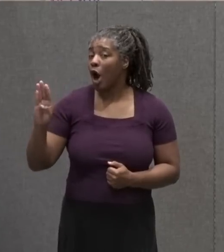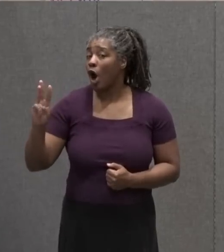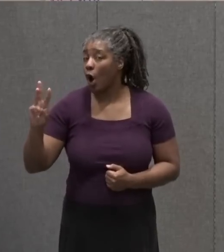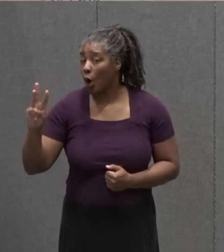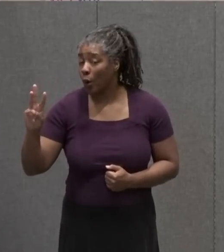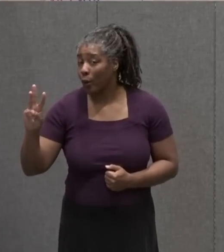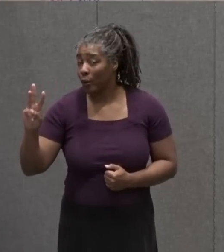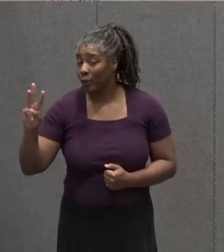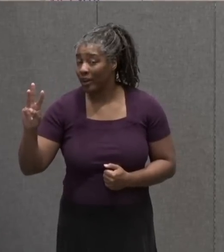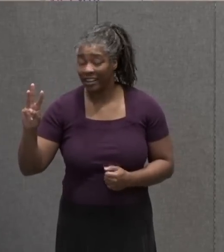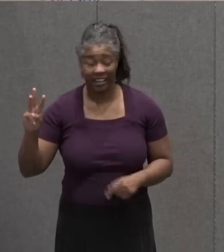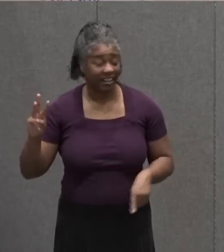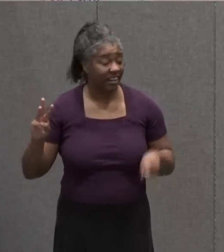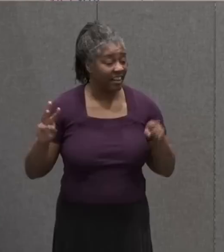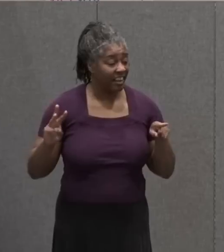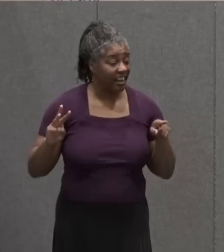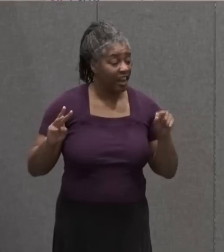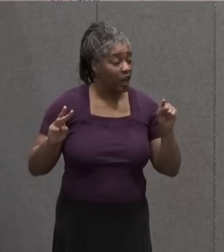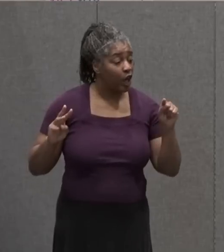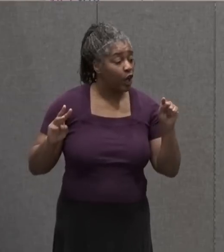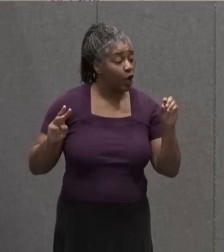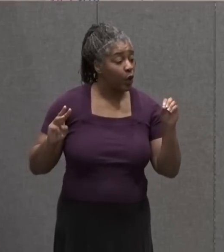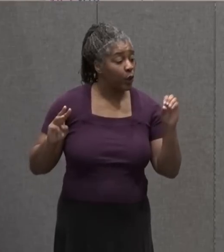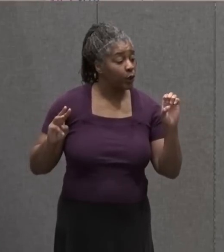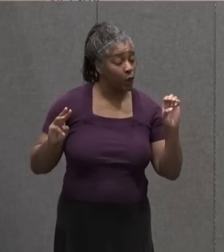Do toe and bow rhyme?